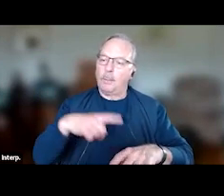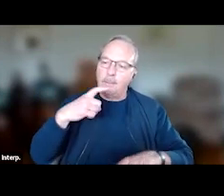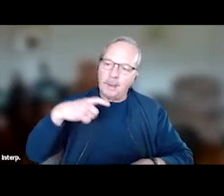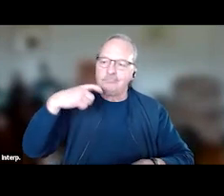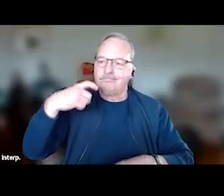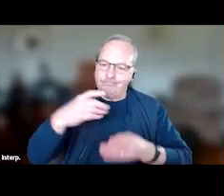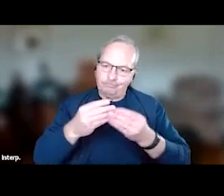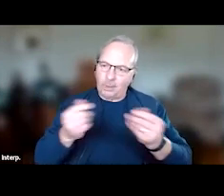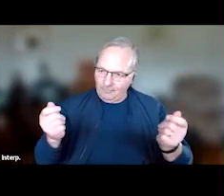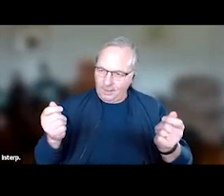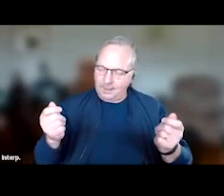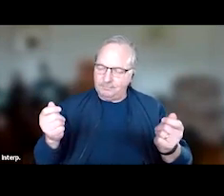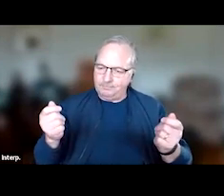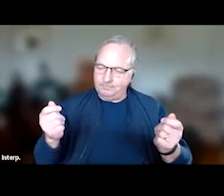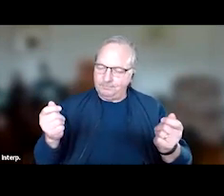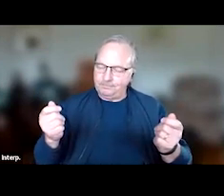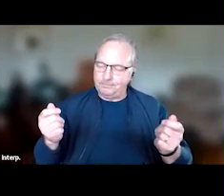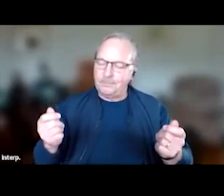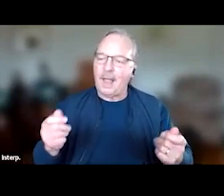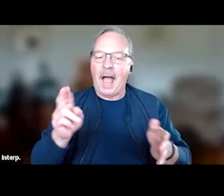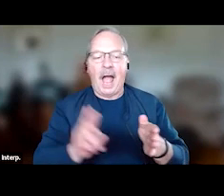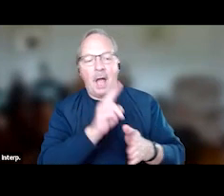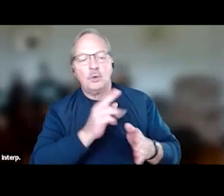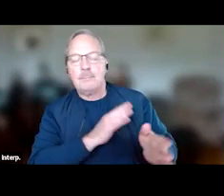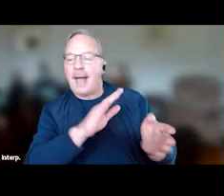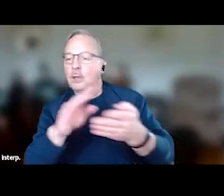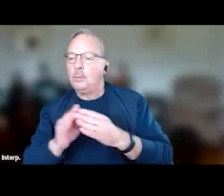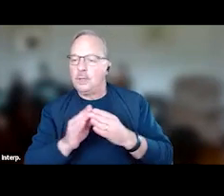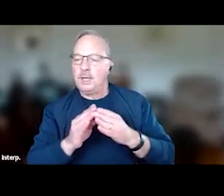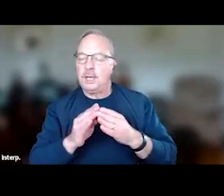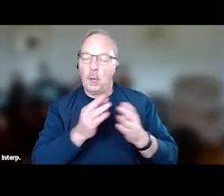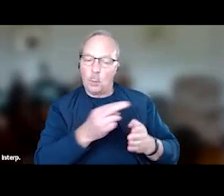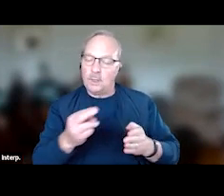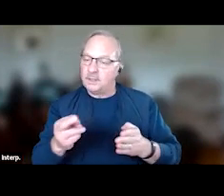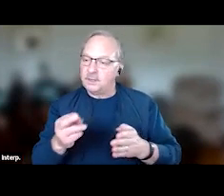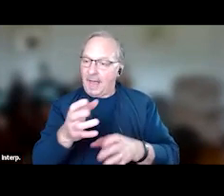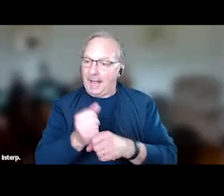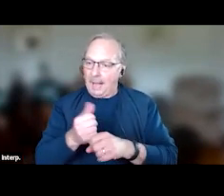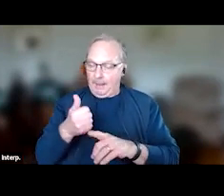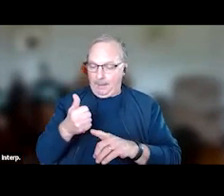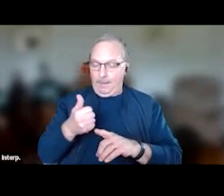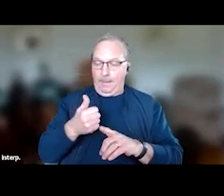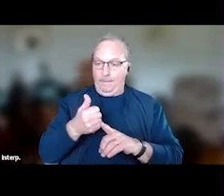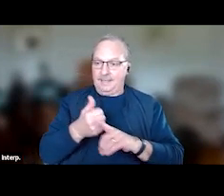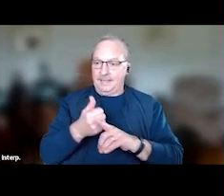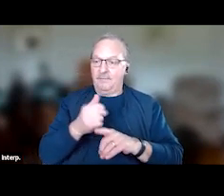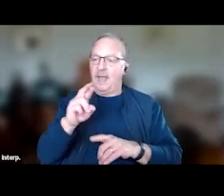by utilizing my community resources. I got myself a residential case manager, a therapist,